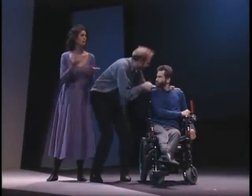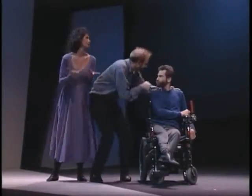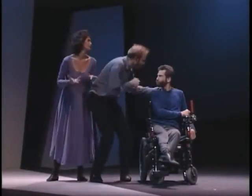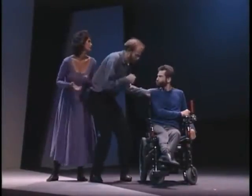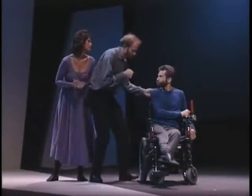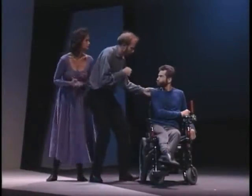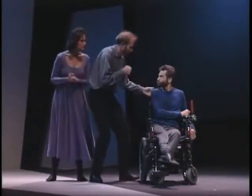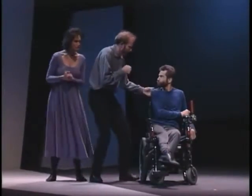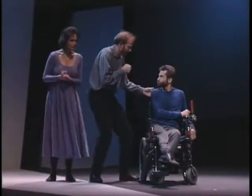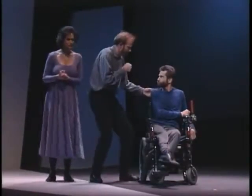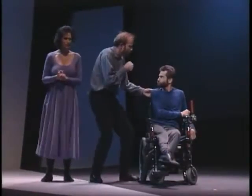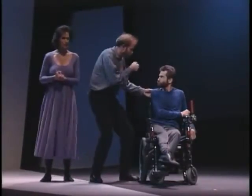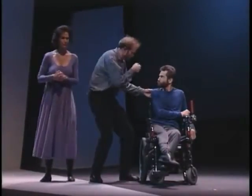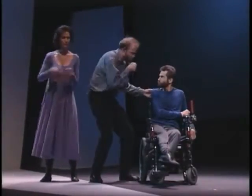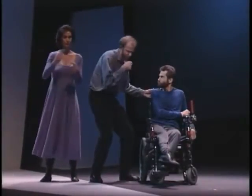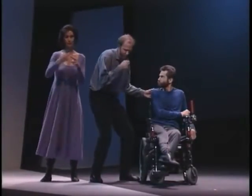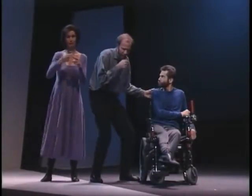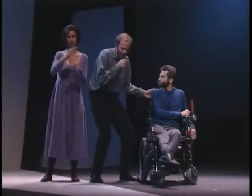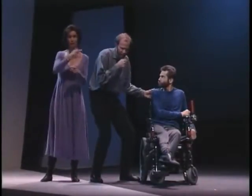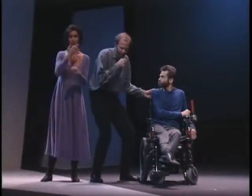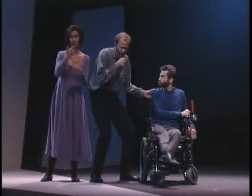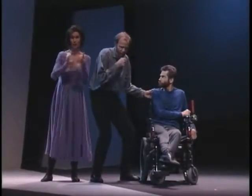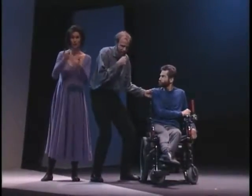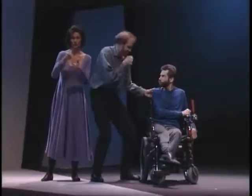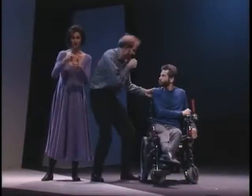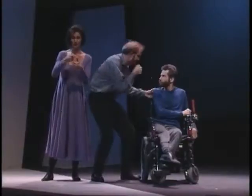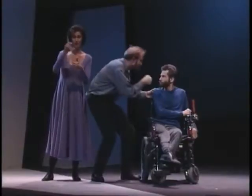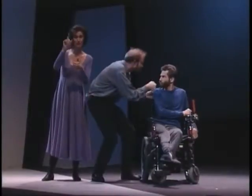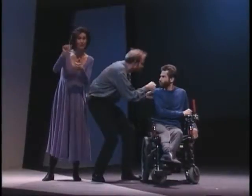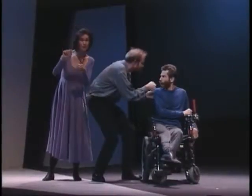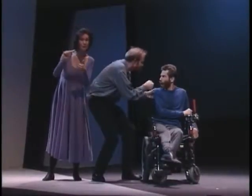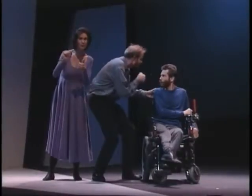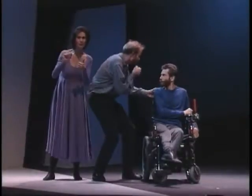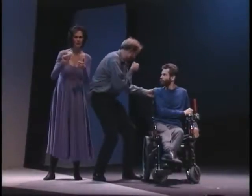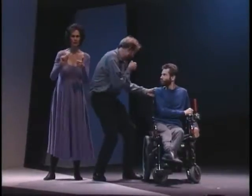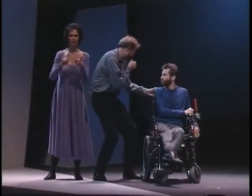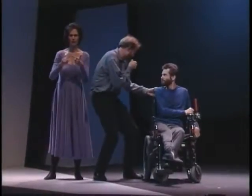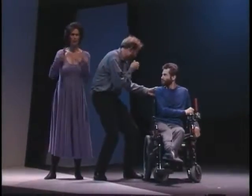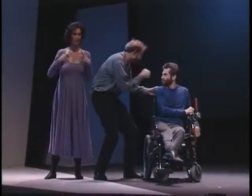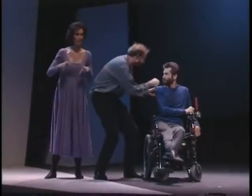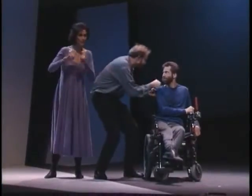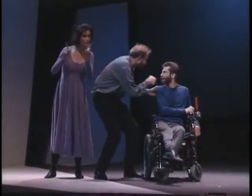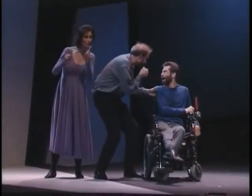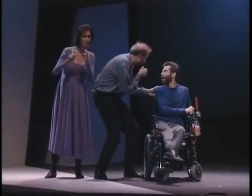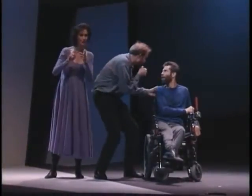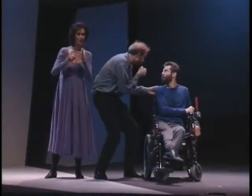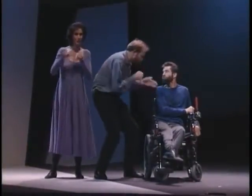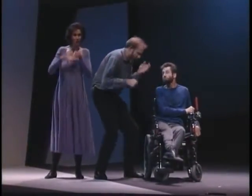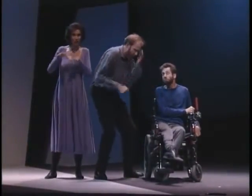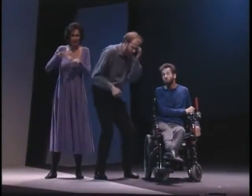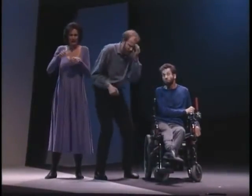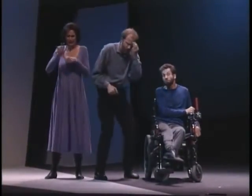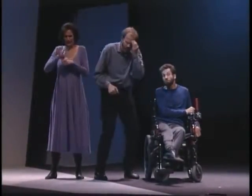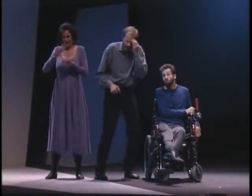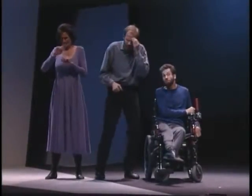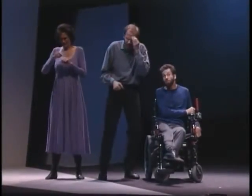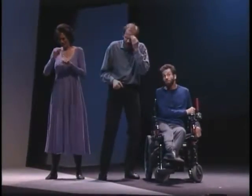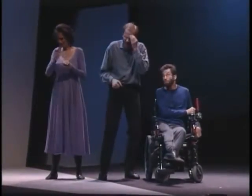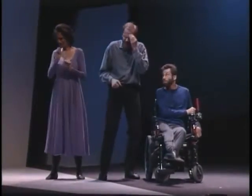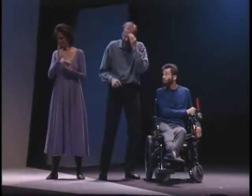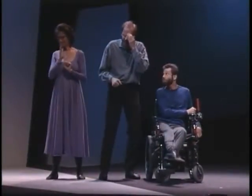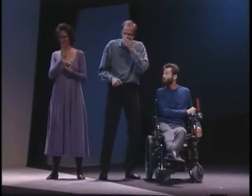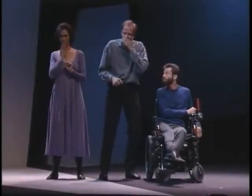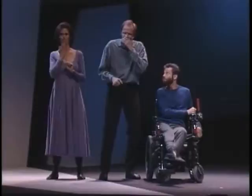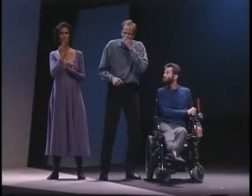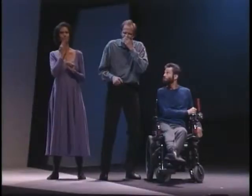Oh which word do you prefer disabled physically different grip of course not